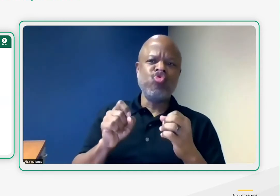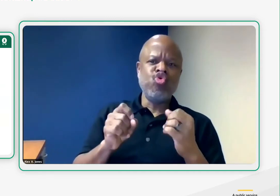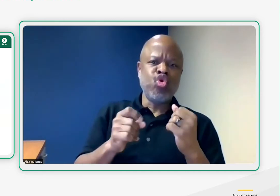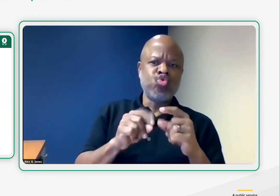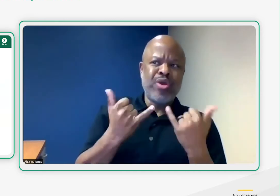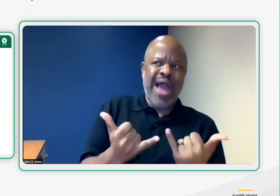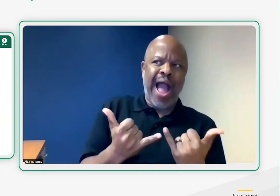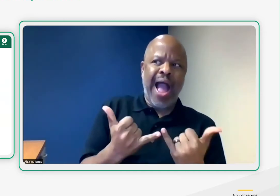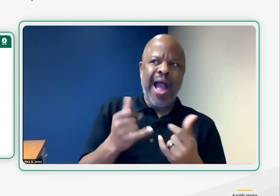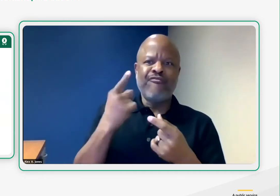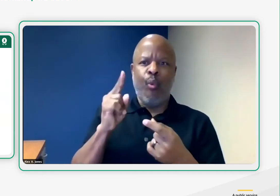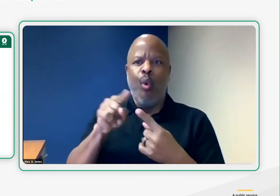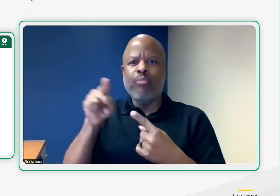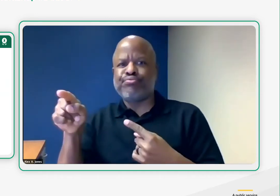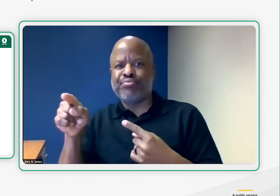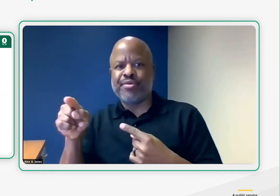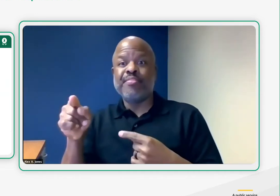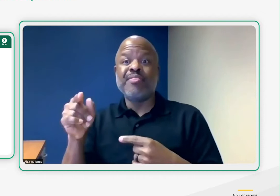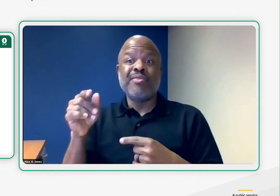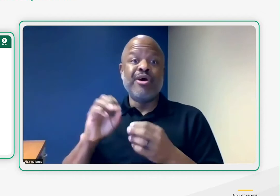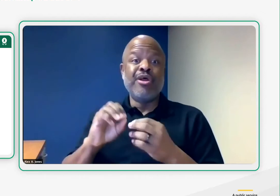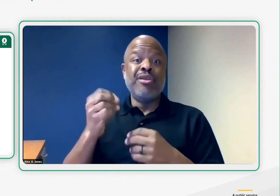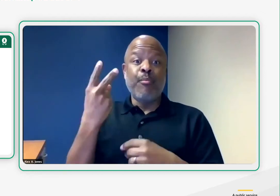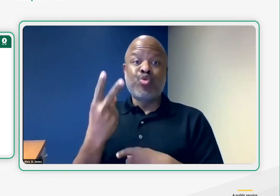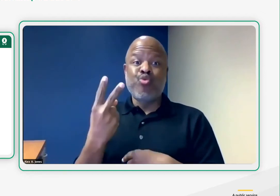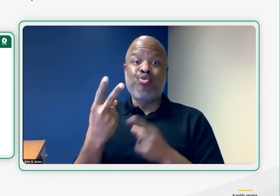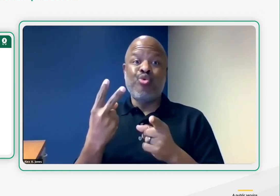Or, what should I do now to have a benefit down the line?